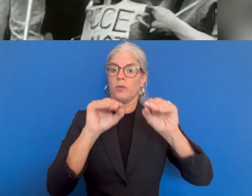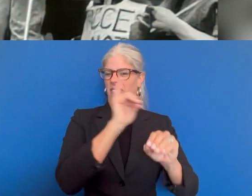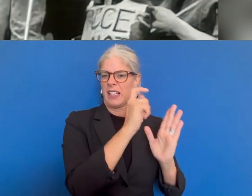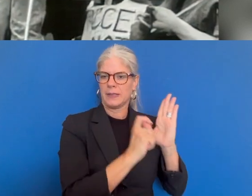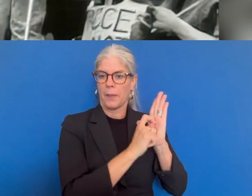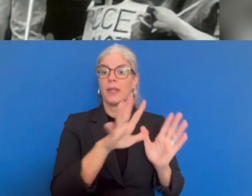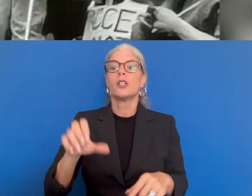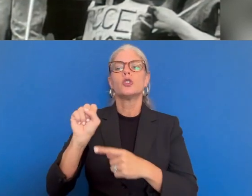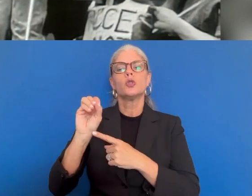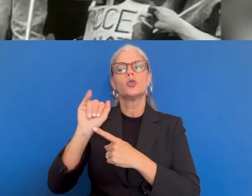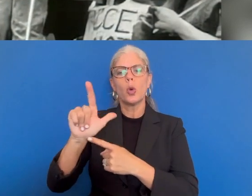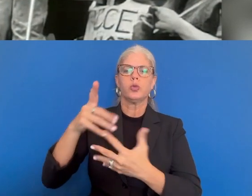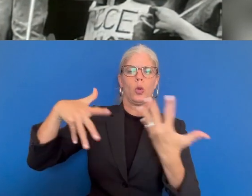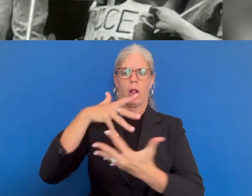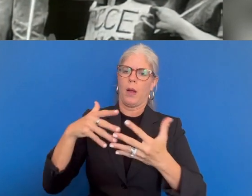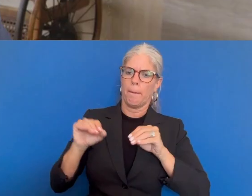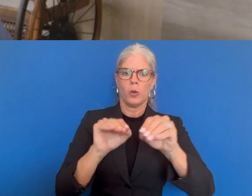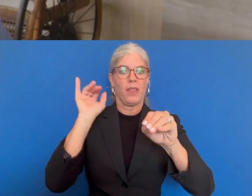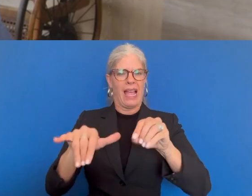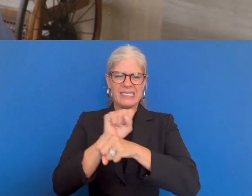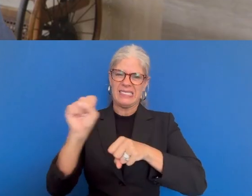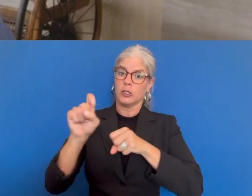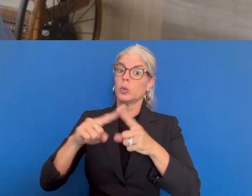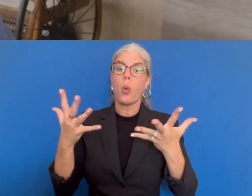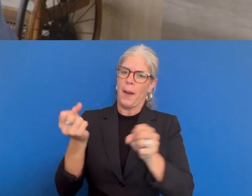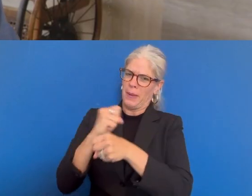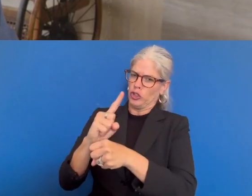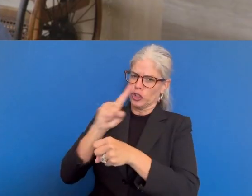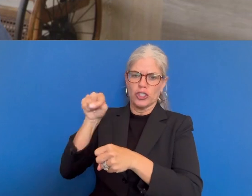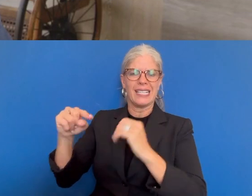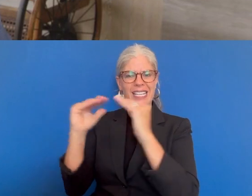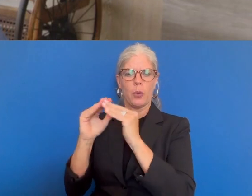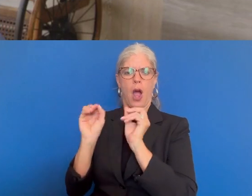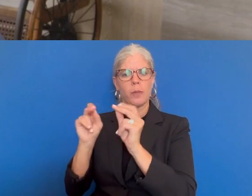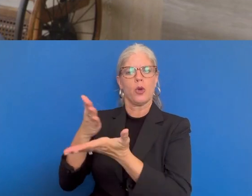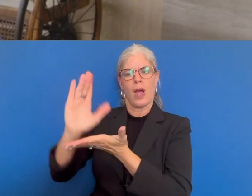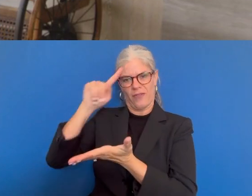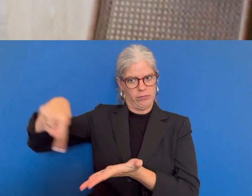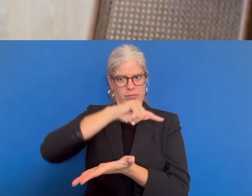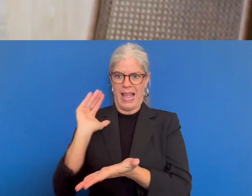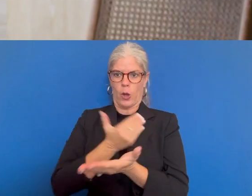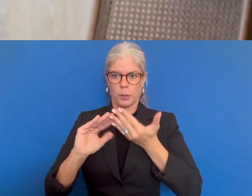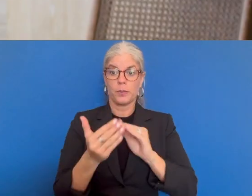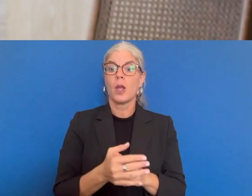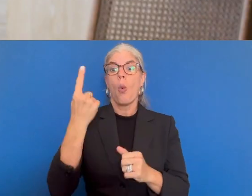It was a social movement that worked to secure equal opportunities and rights for our community. One of the critical events